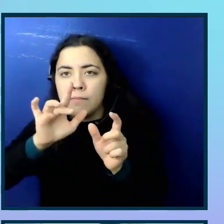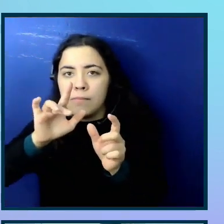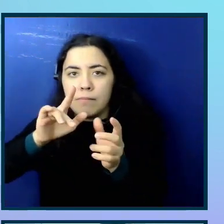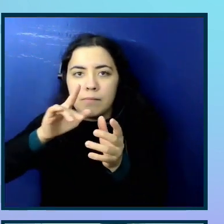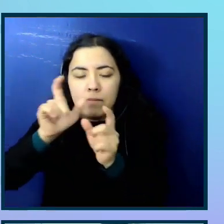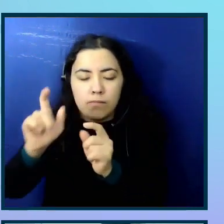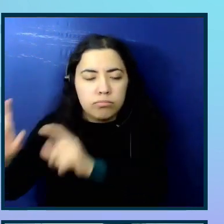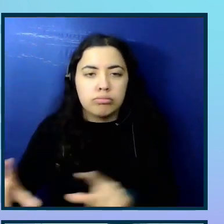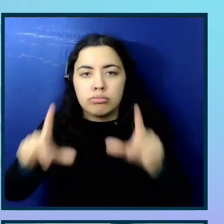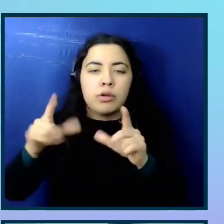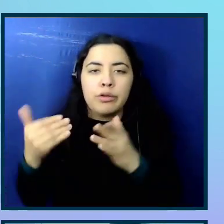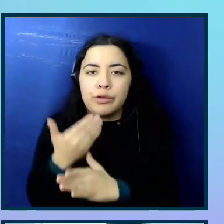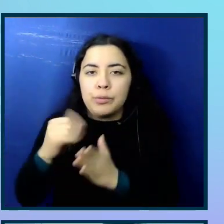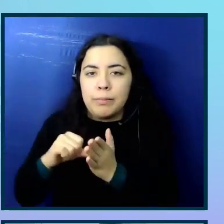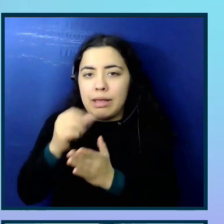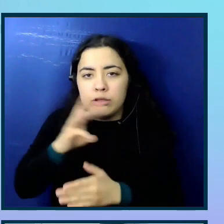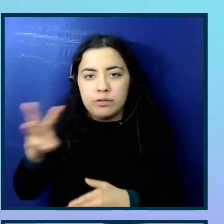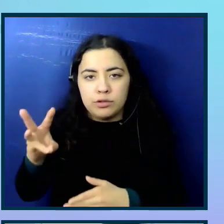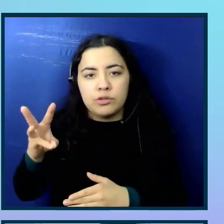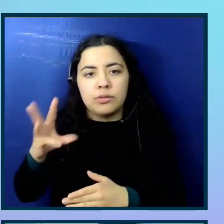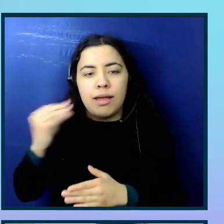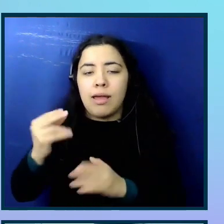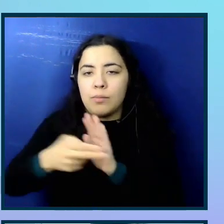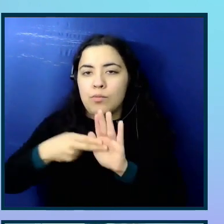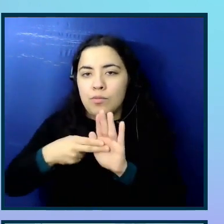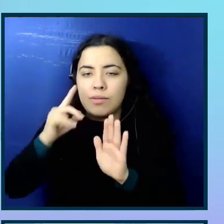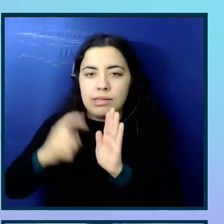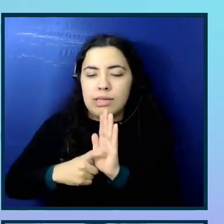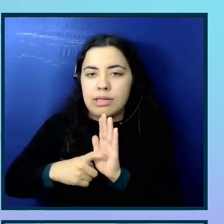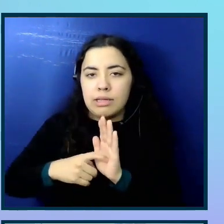as well as the sort of brand identity that Brandy was talking about previously infused